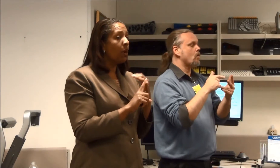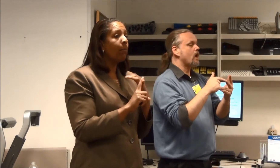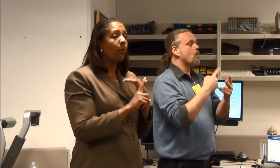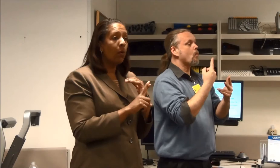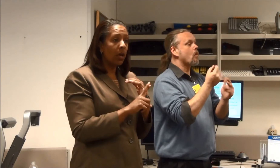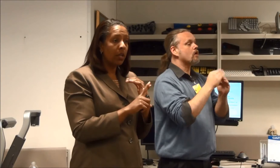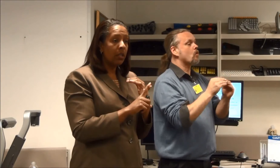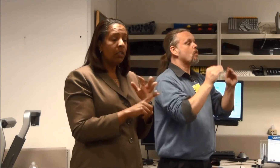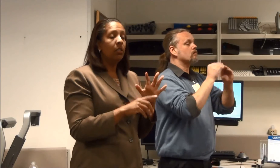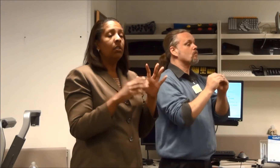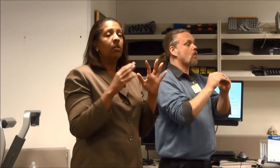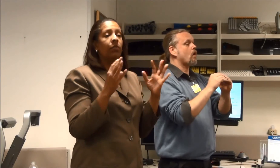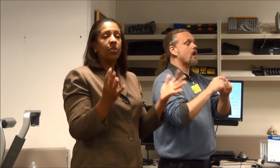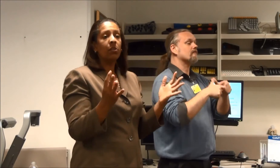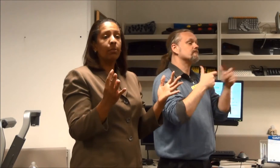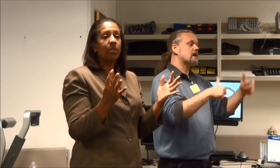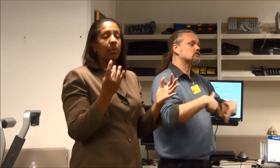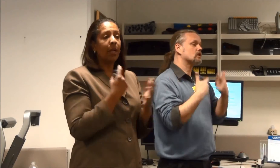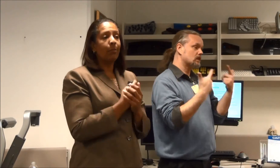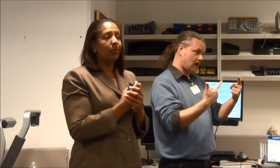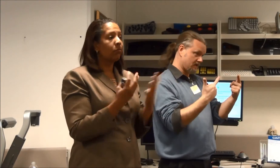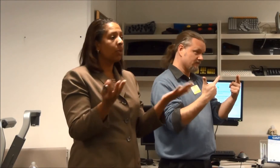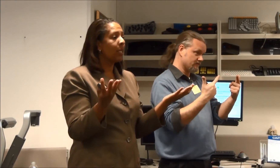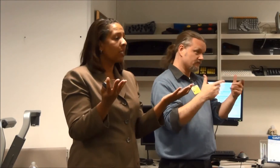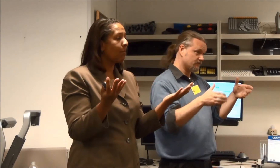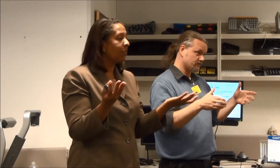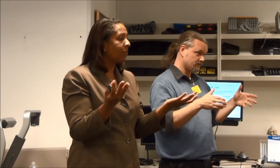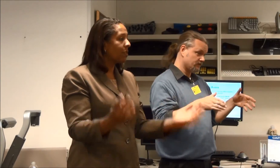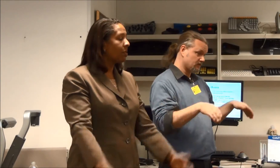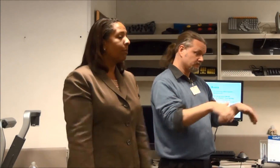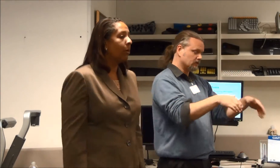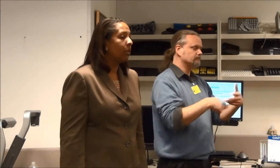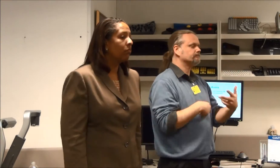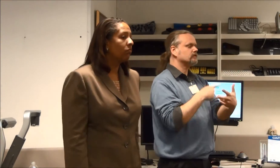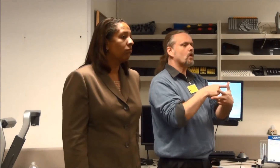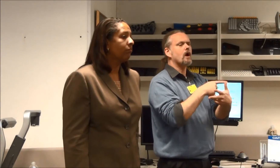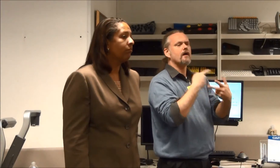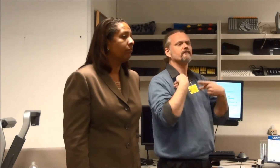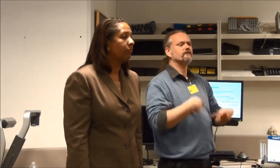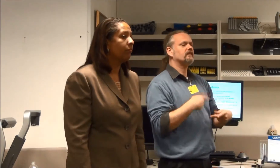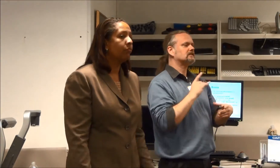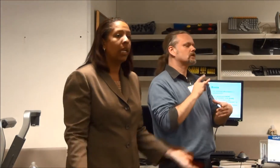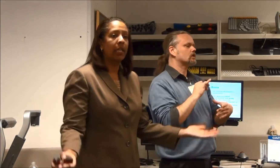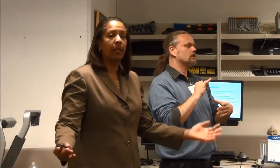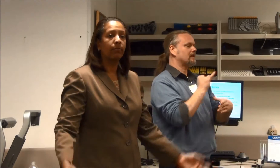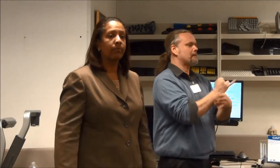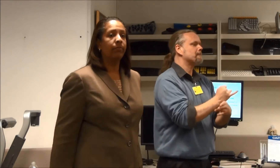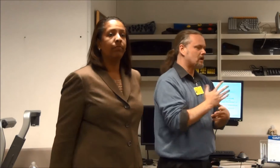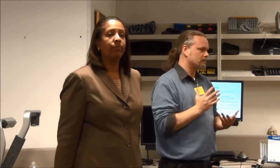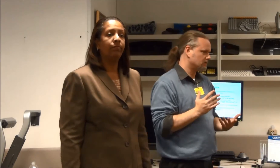So number one, physical or mental impairment, give me an example of a physical impairment? Anything? Participant: Amputee, paralysis.